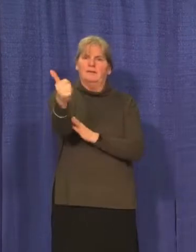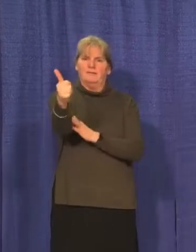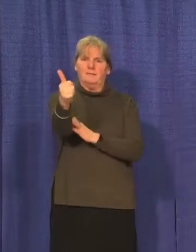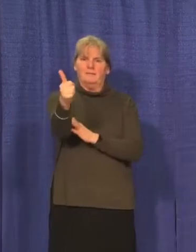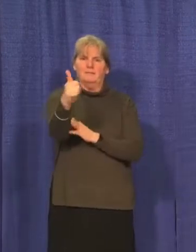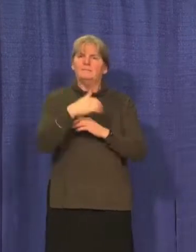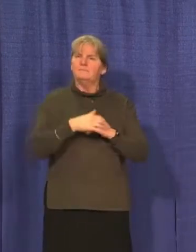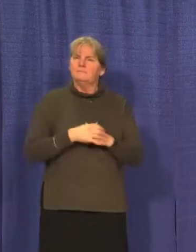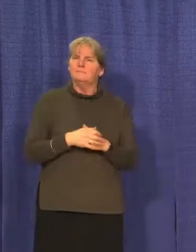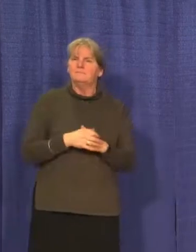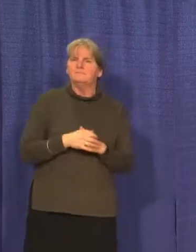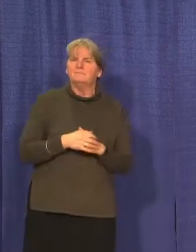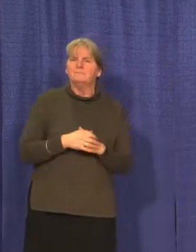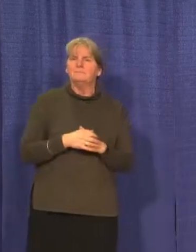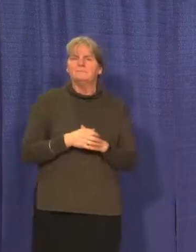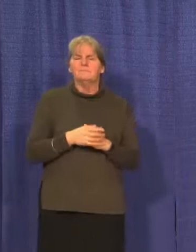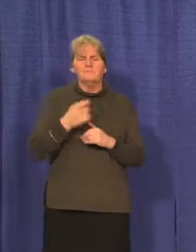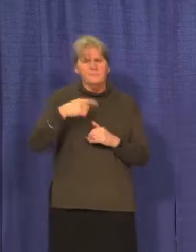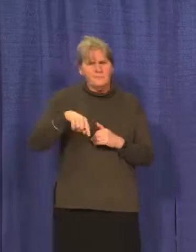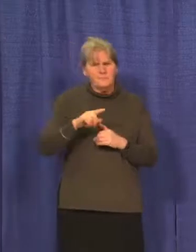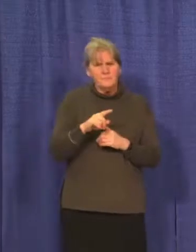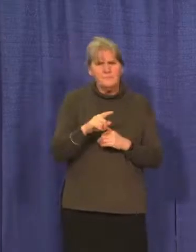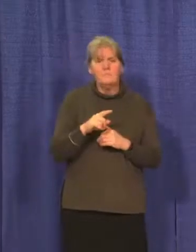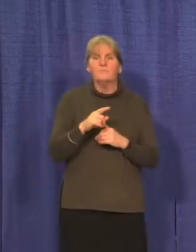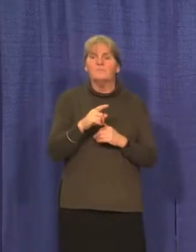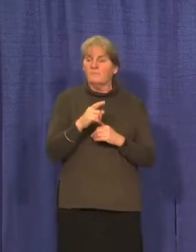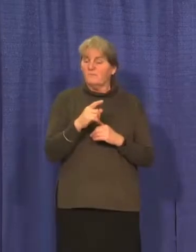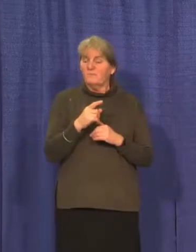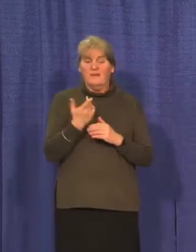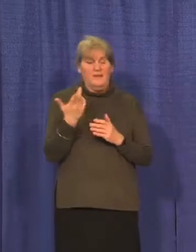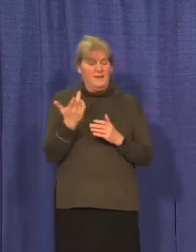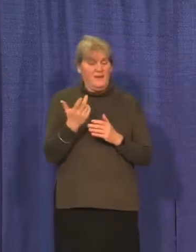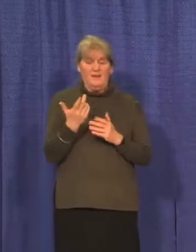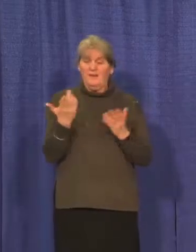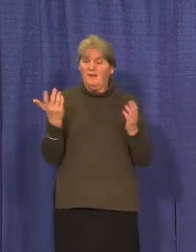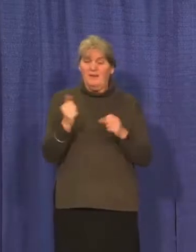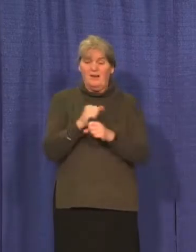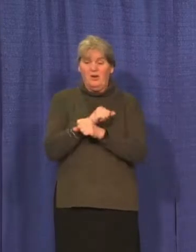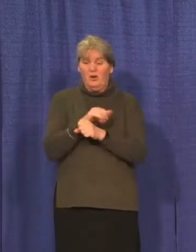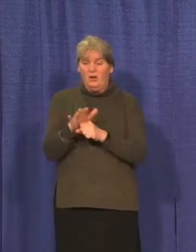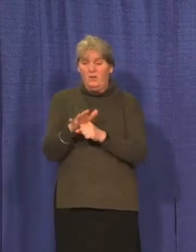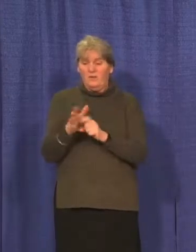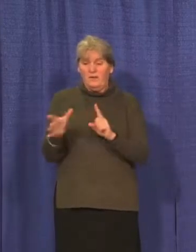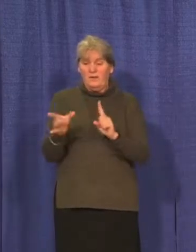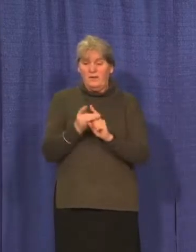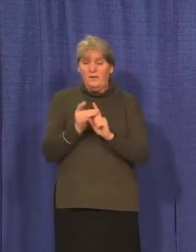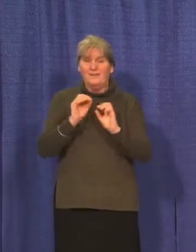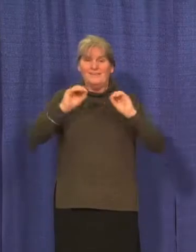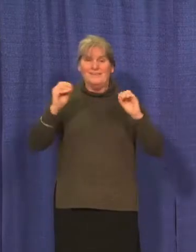That begins February 10th. And as we reach zero active cases once more, keep your guard